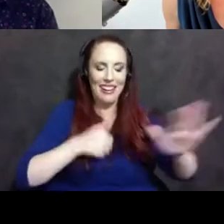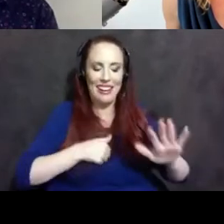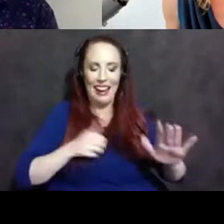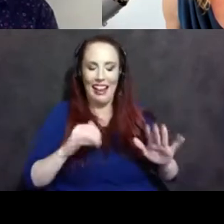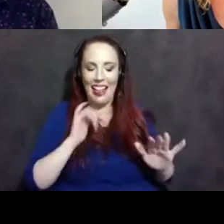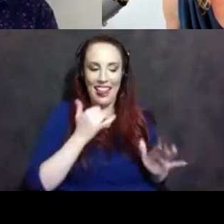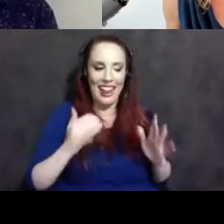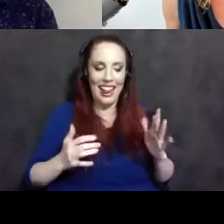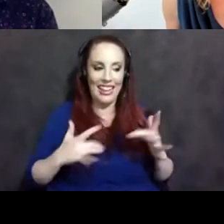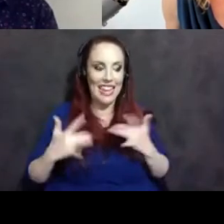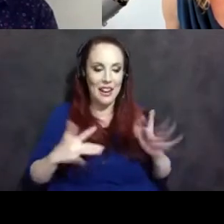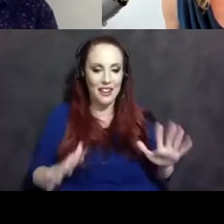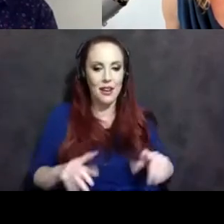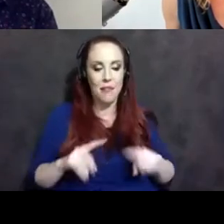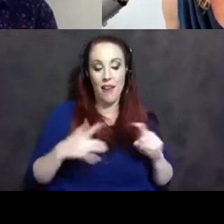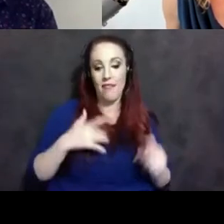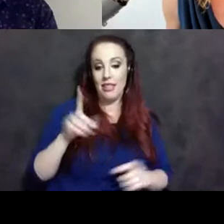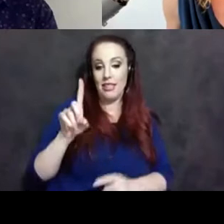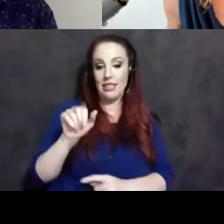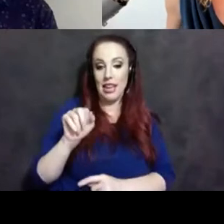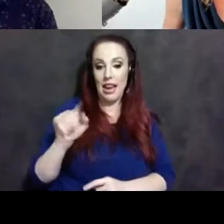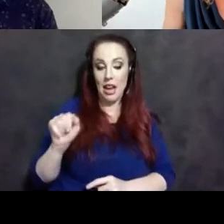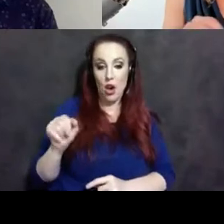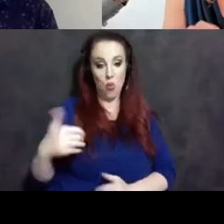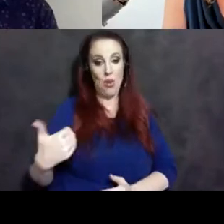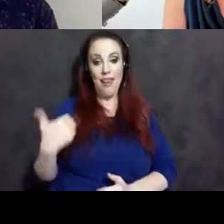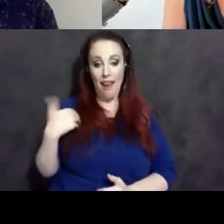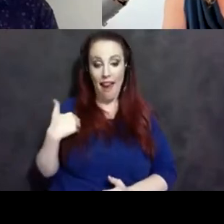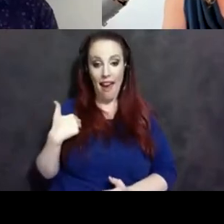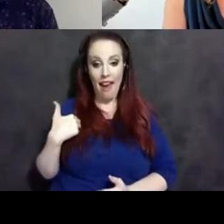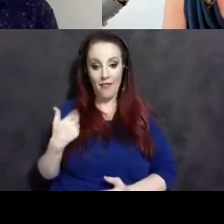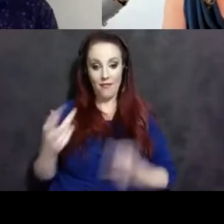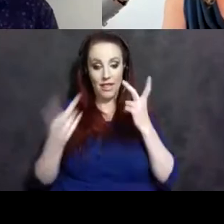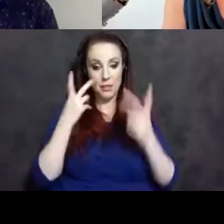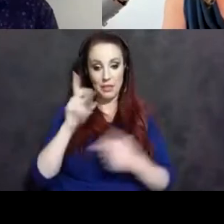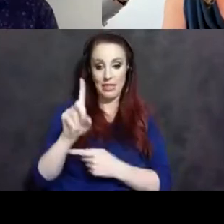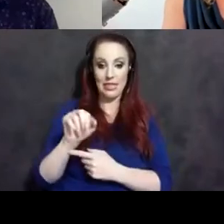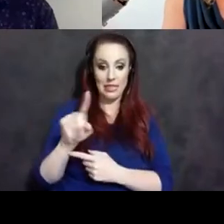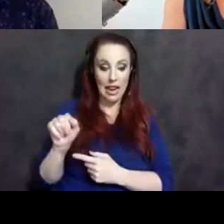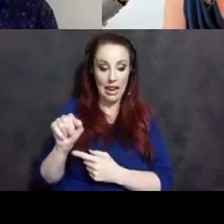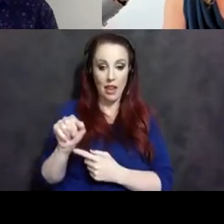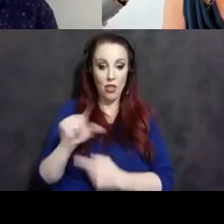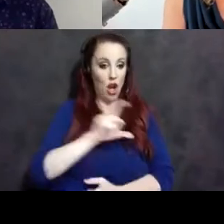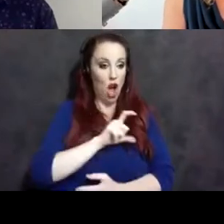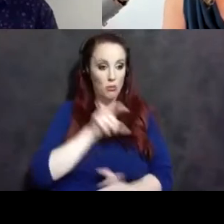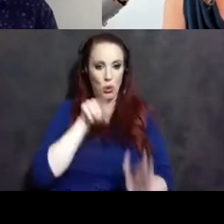And I feel like that the data is that we have visible data that the cops are killing black people. We know that now.